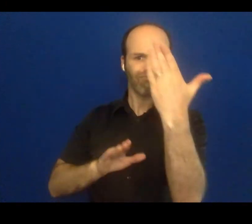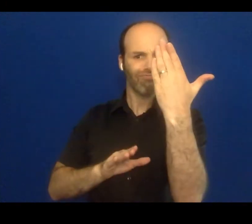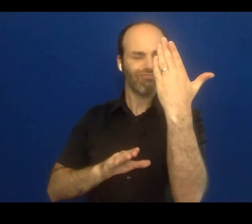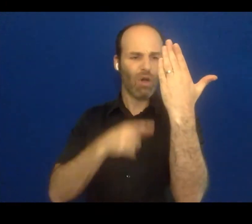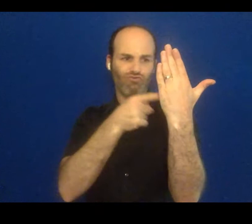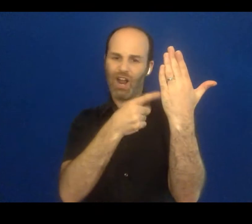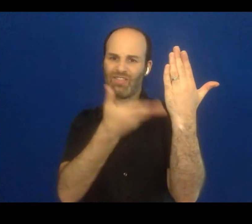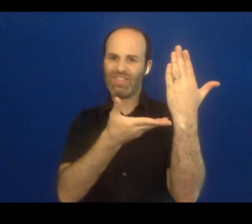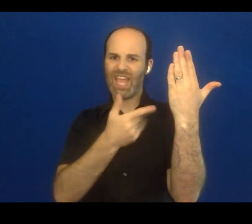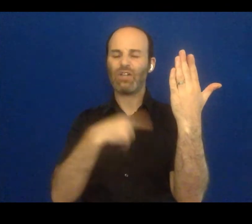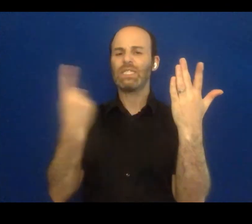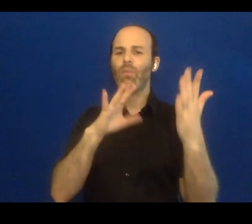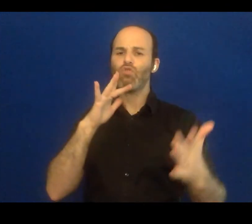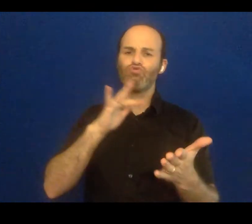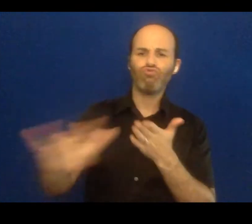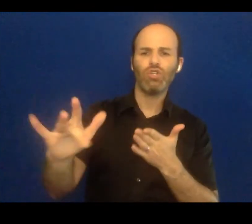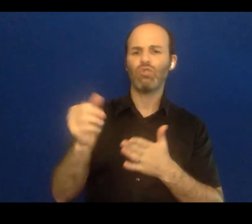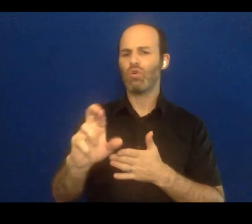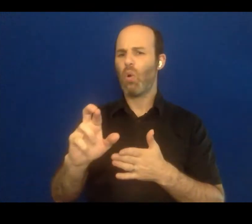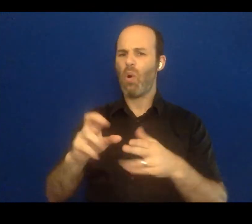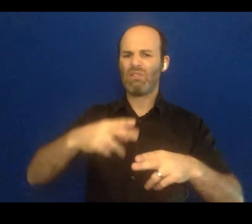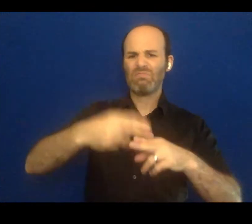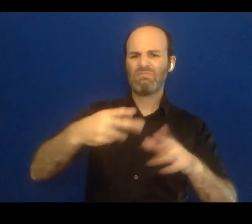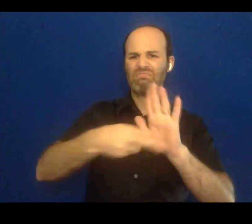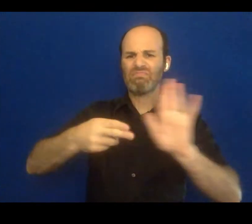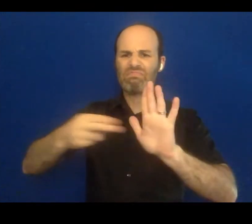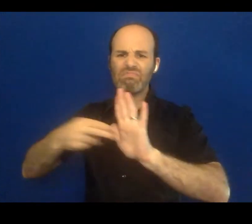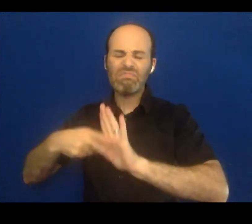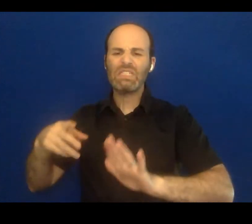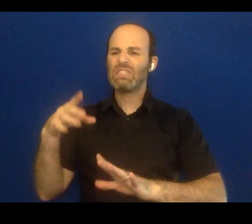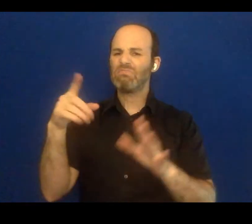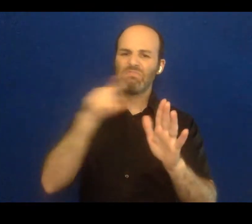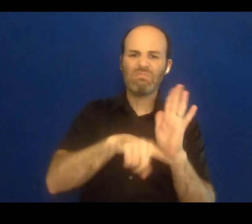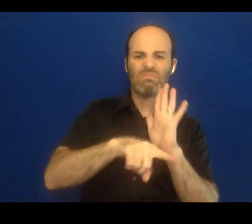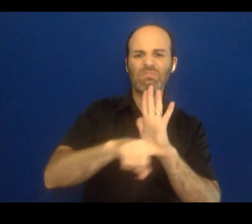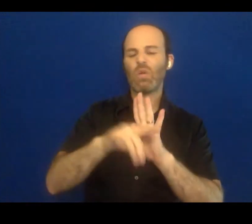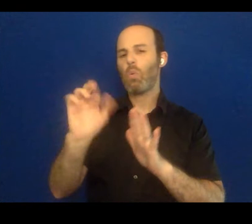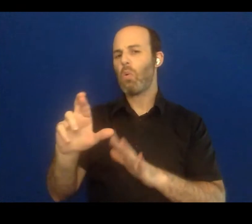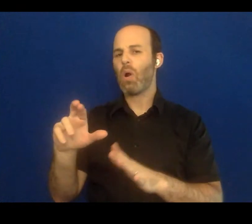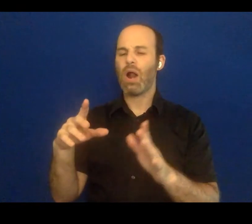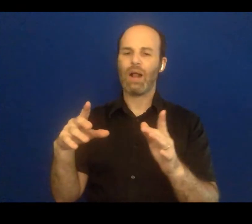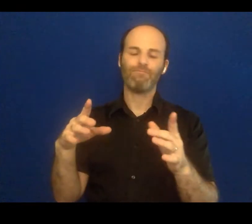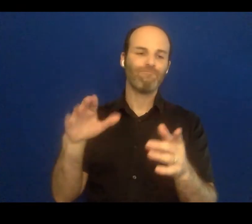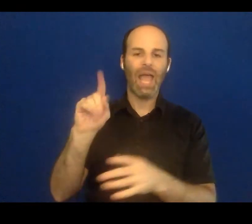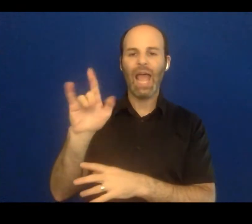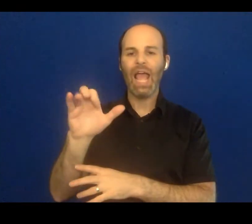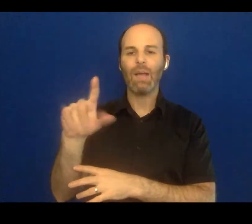SAYING SOMETHING RUDE TO YOU AND CALLING YOU RUDE NAMES AND THOSE THINGS ARE EXAMPLES.